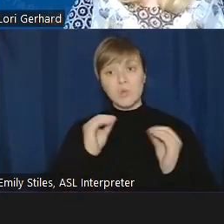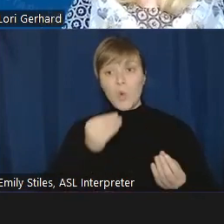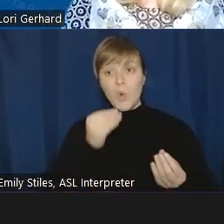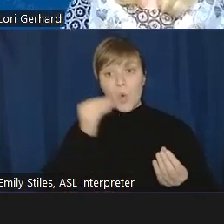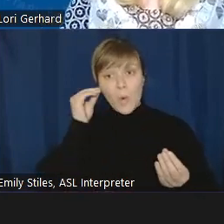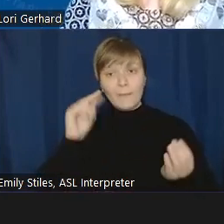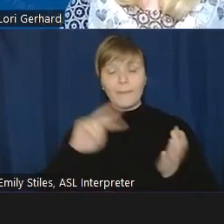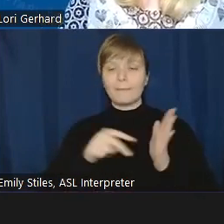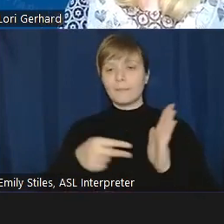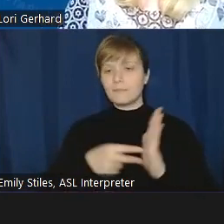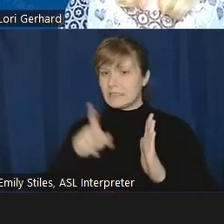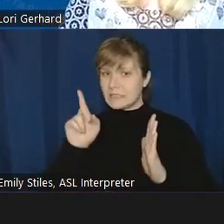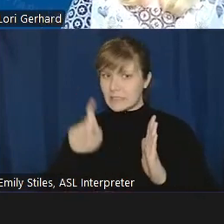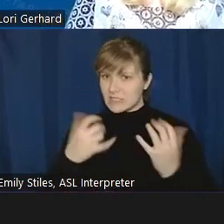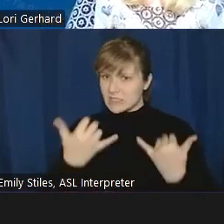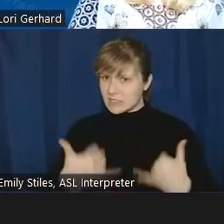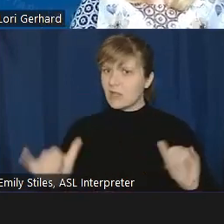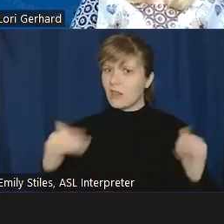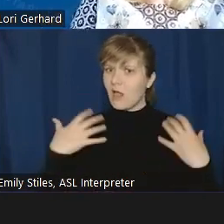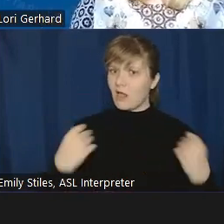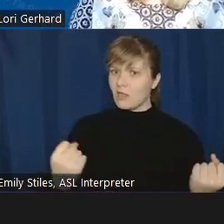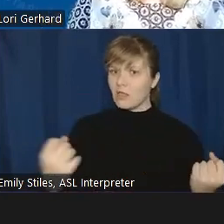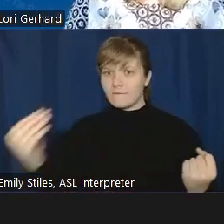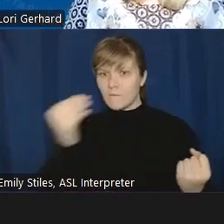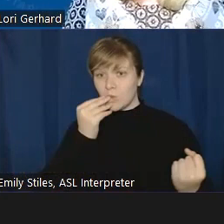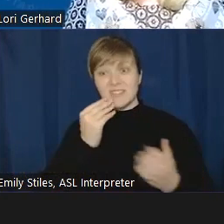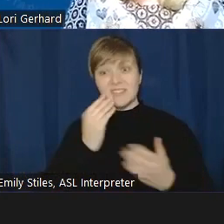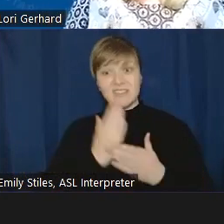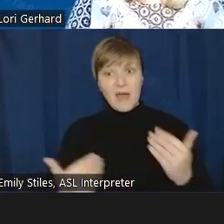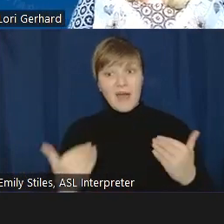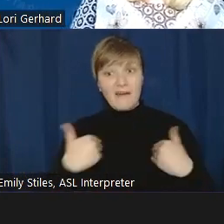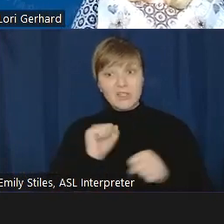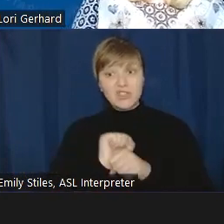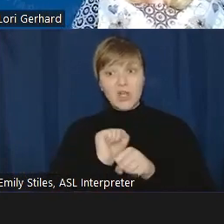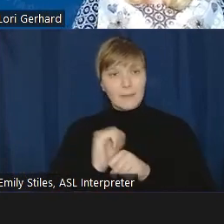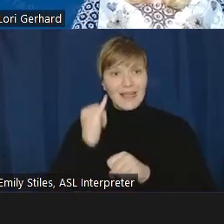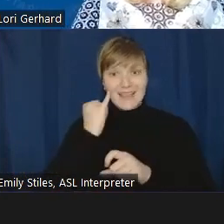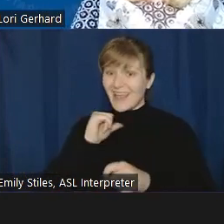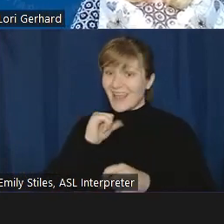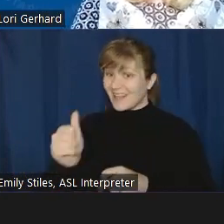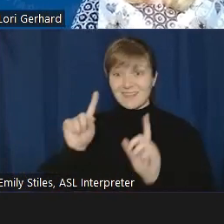health, and other services. Some have jobs they may lose if they cannot get to work. In fact,